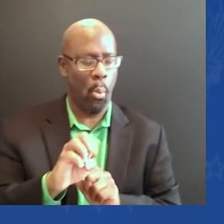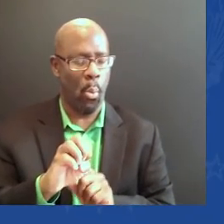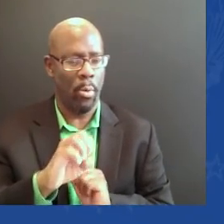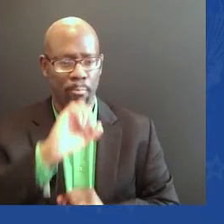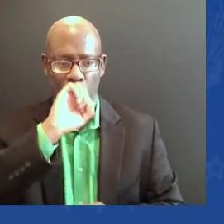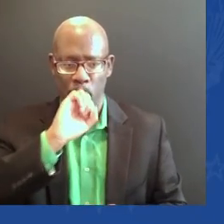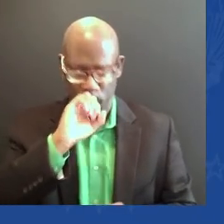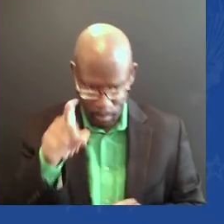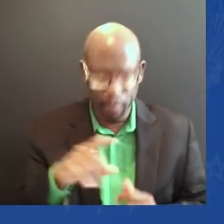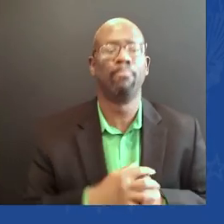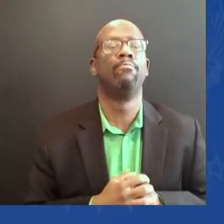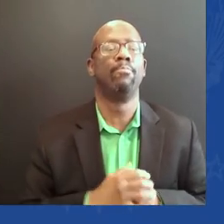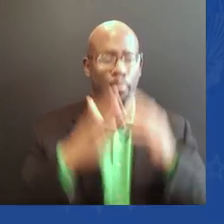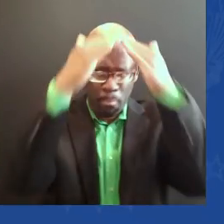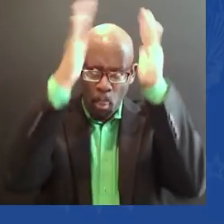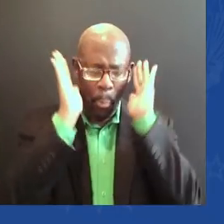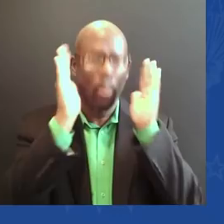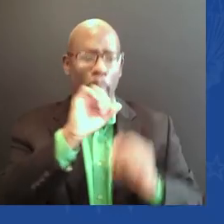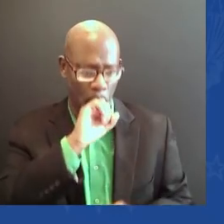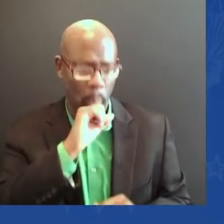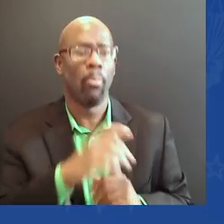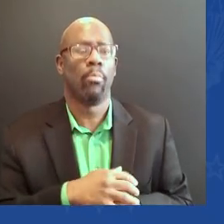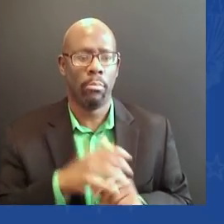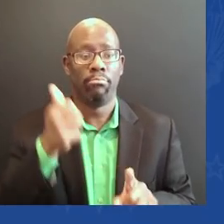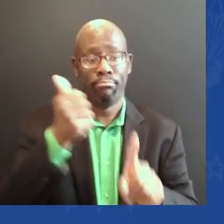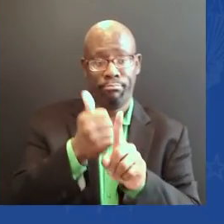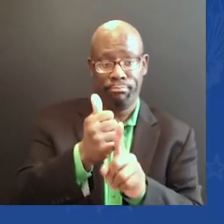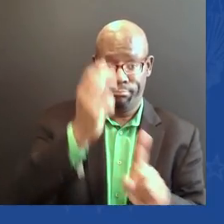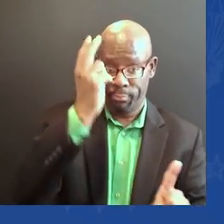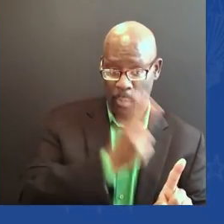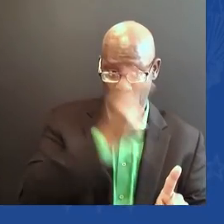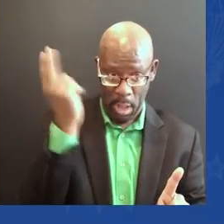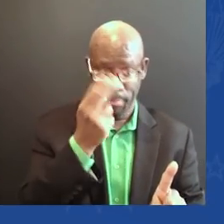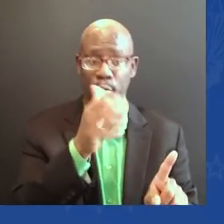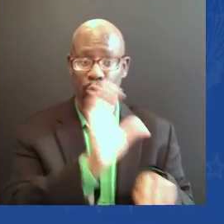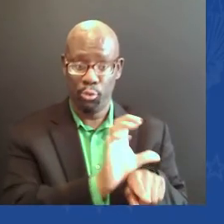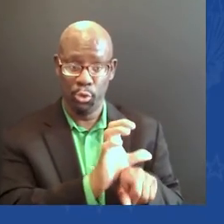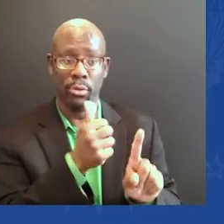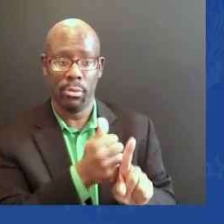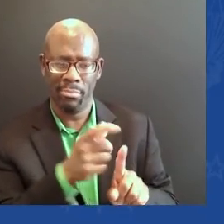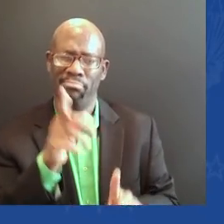moving to deny someone like you, a Catholic president, the sacrament of Communion.